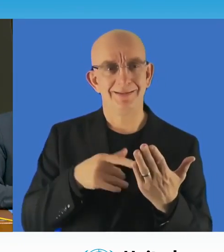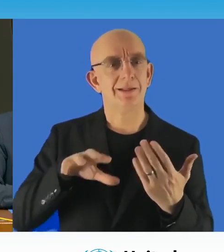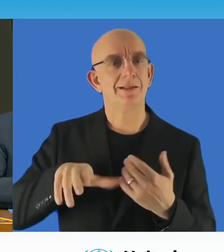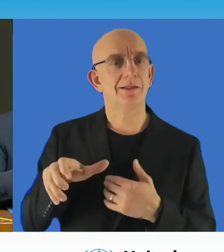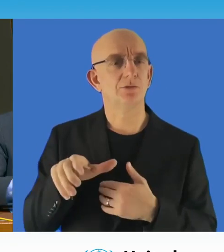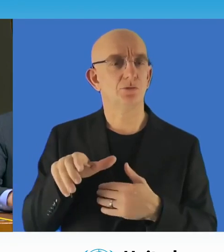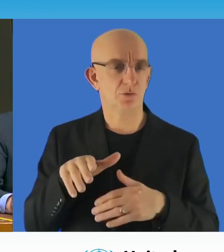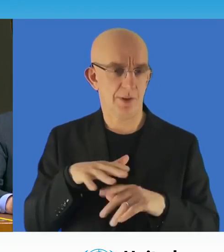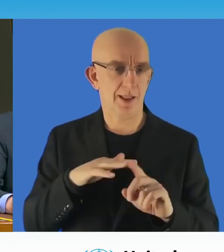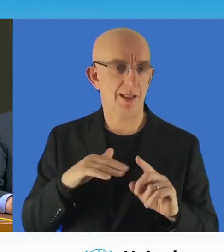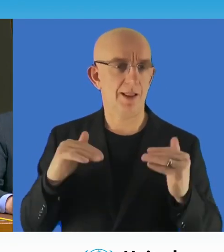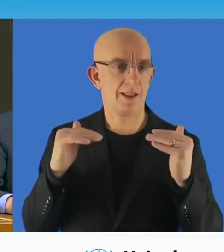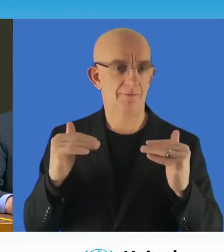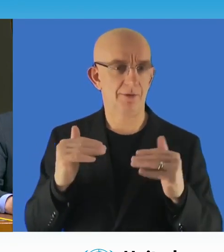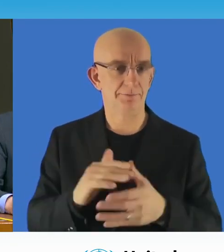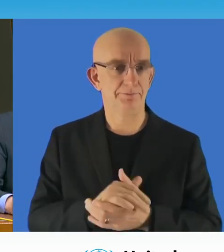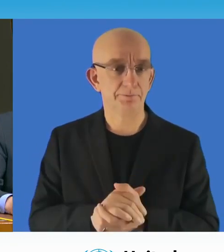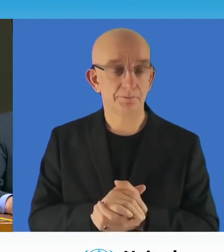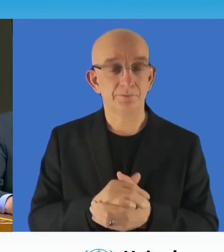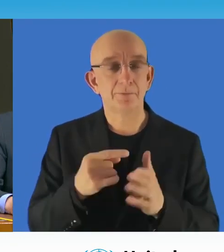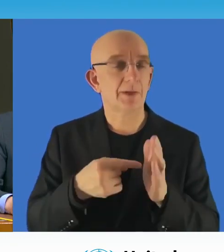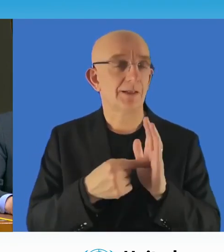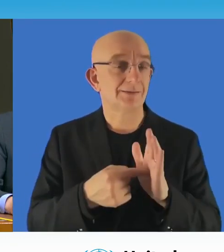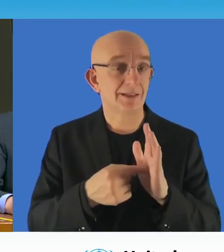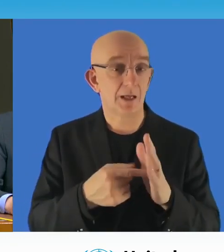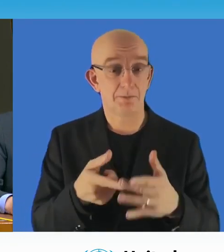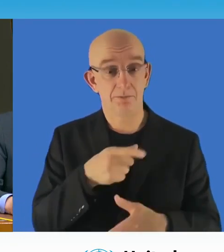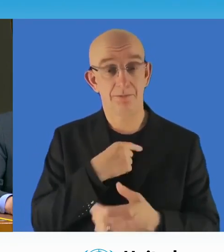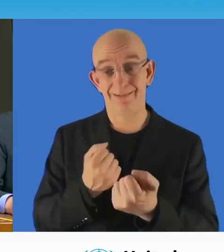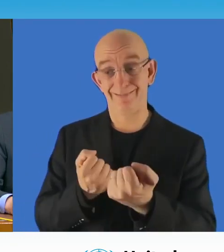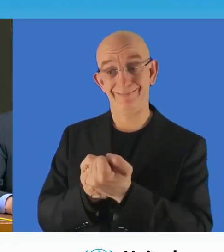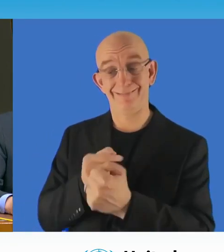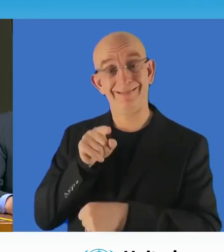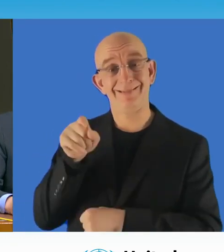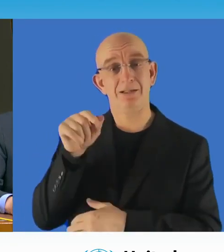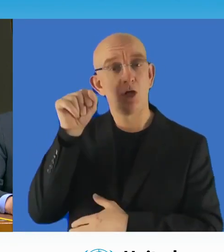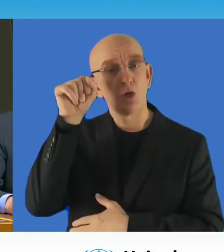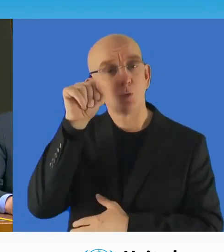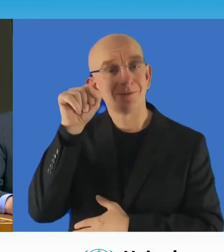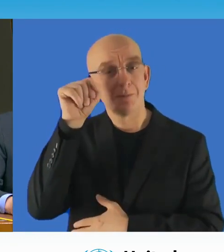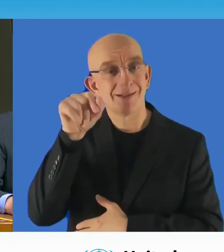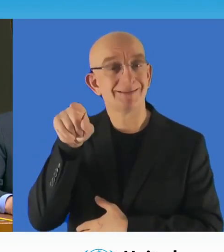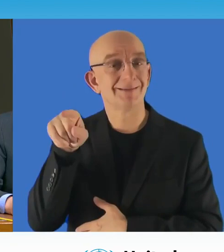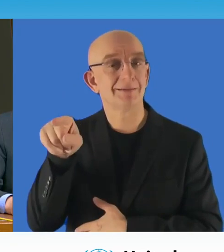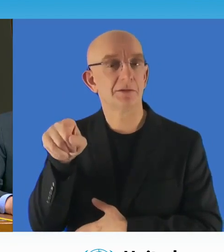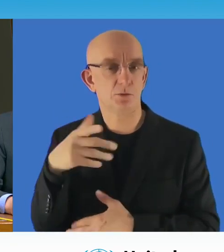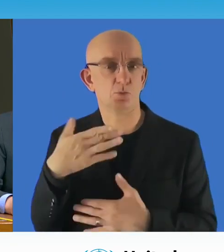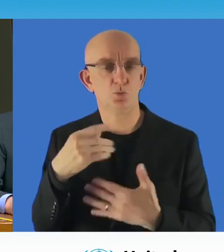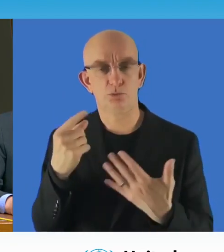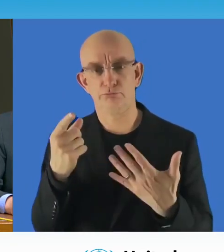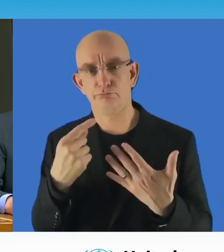a wide range of activities aimed at strengthening legal Frameworks enhancing accessibility and